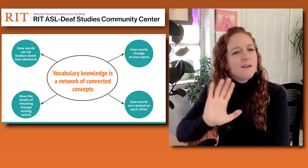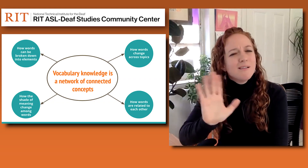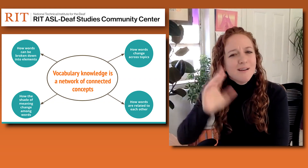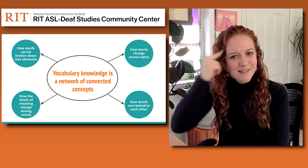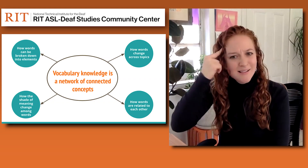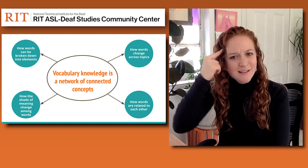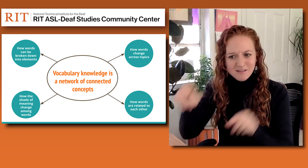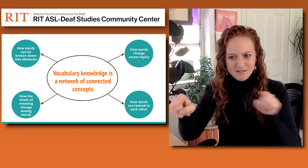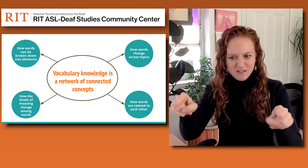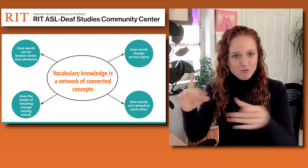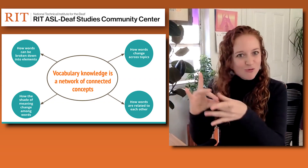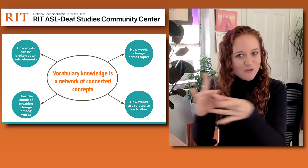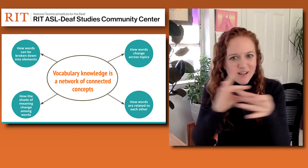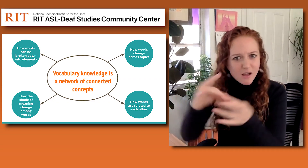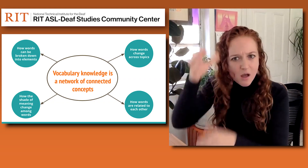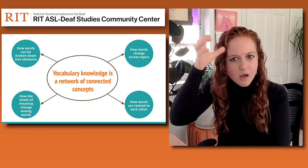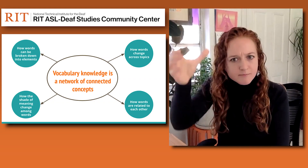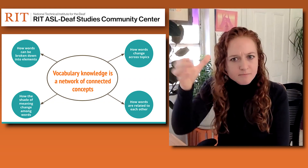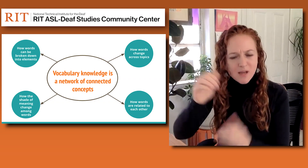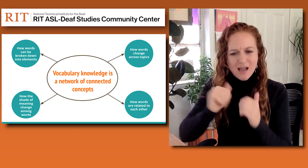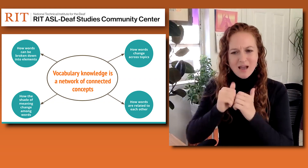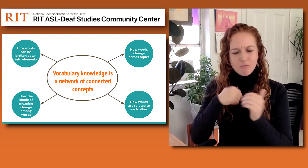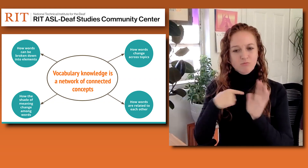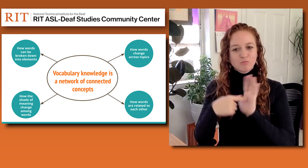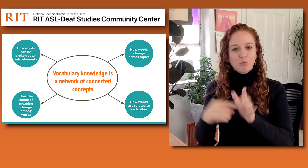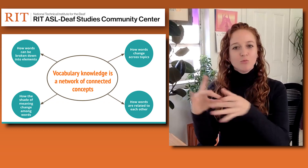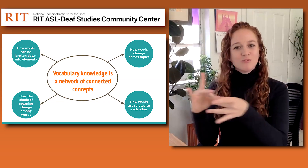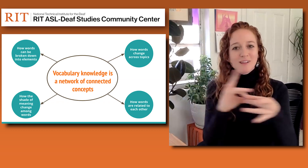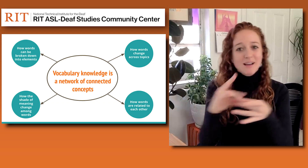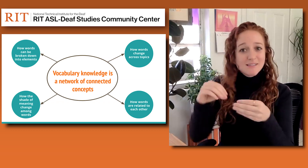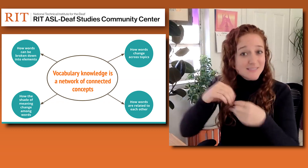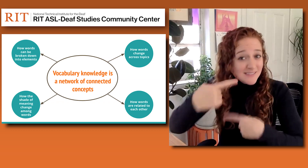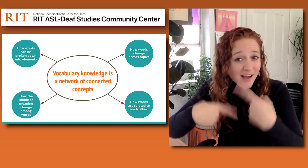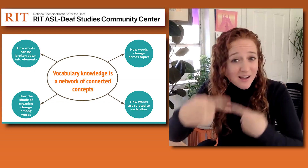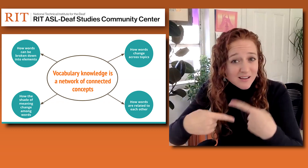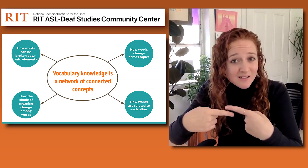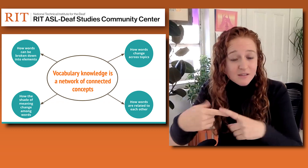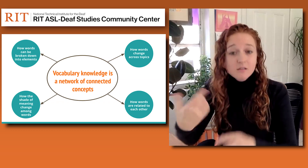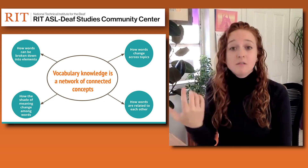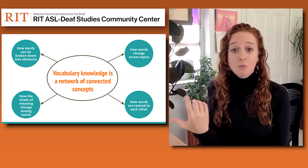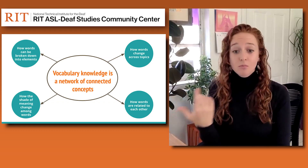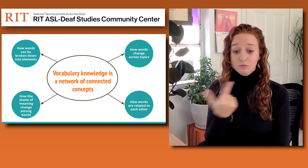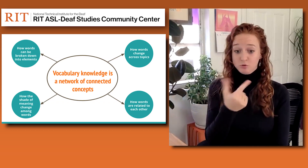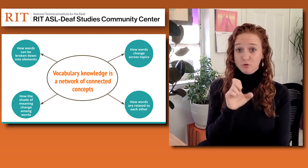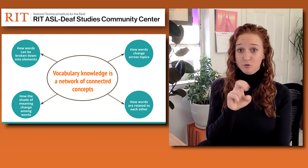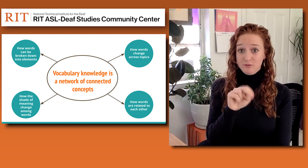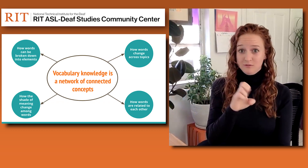So, if you come up with some wild sign, it won't work. They have to connect to each other in some way.